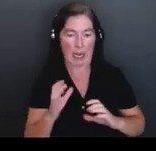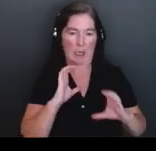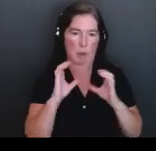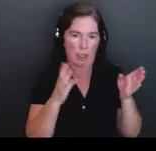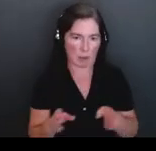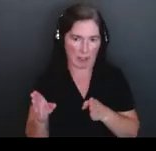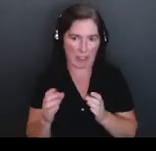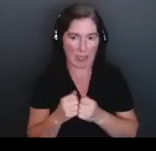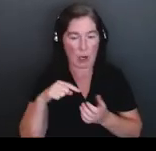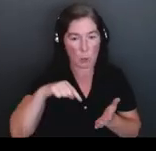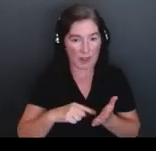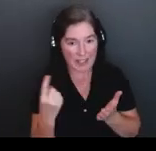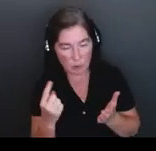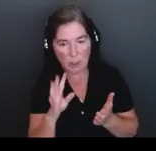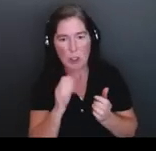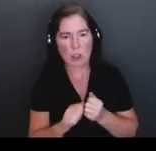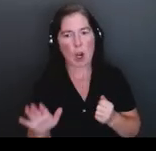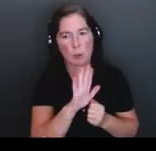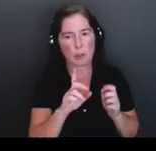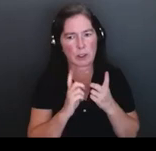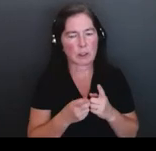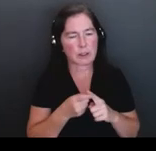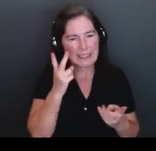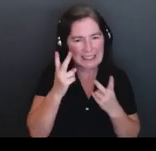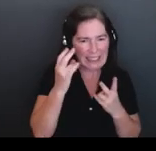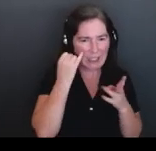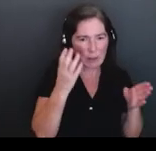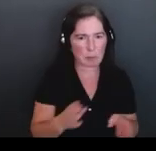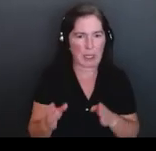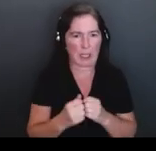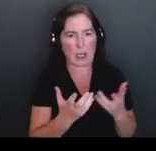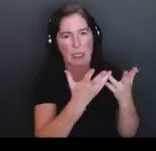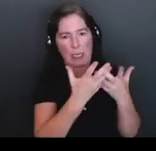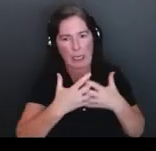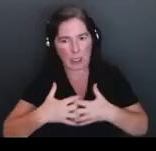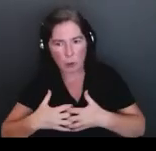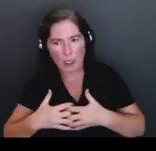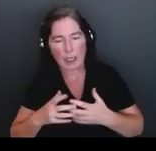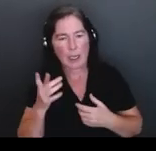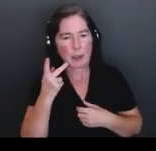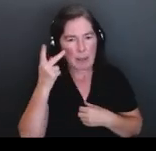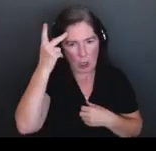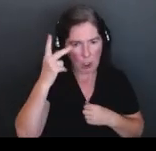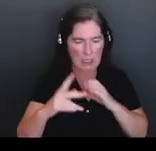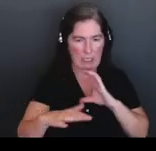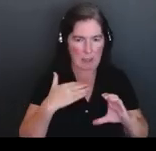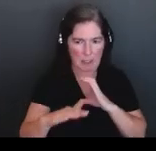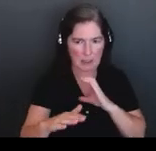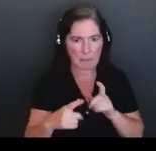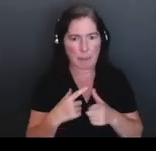Then we really just encourage you to connect with colleagues and your district around grading and attendance policies and the use of your LMS.